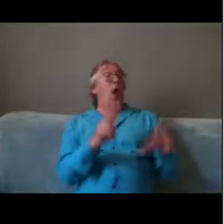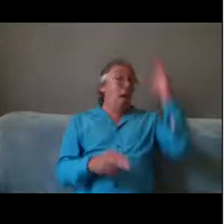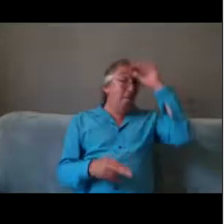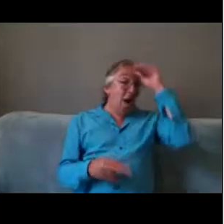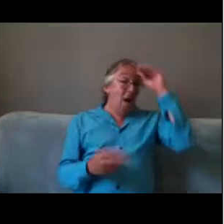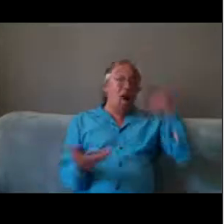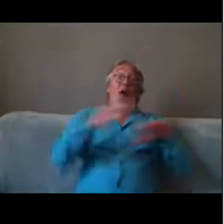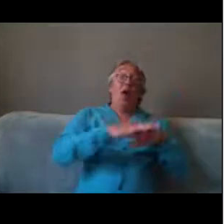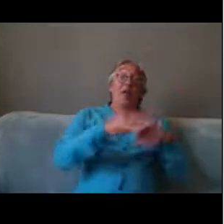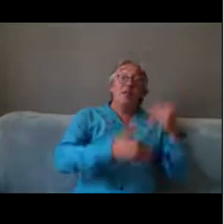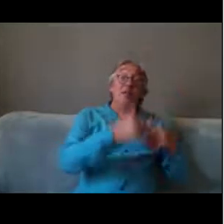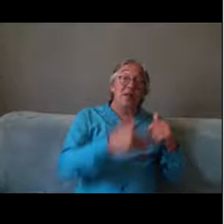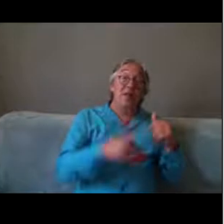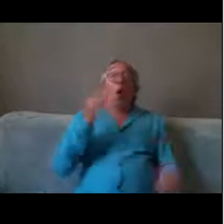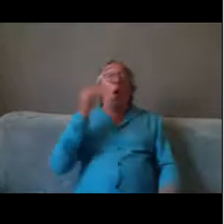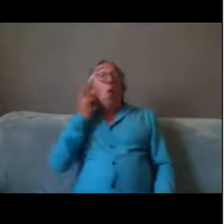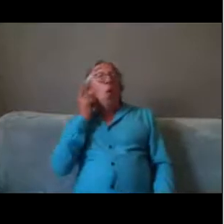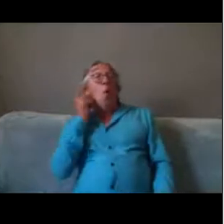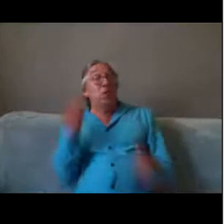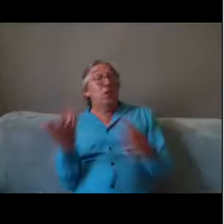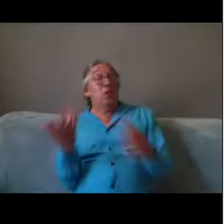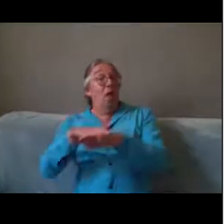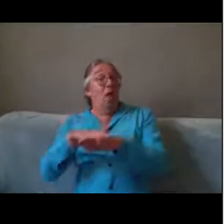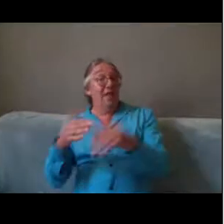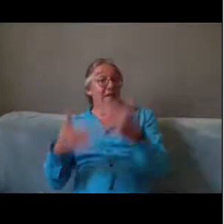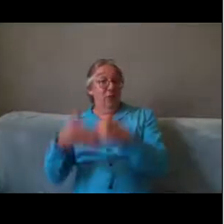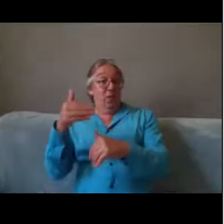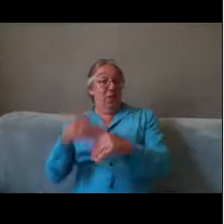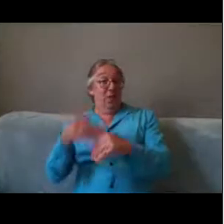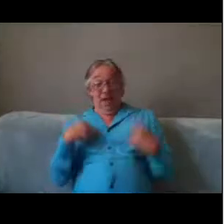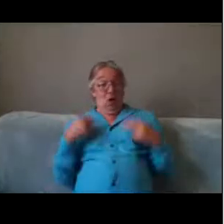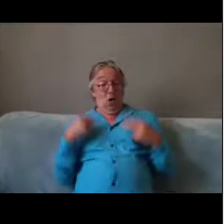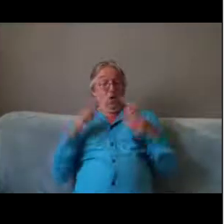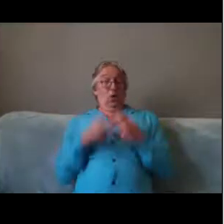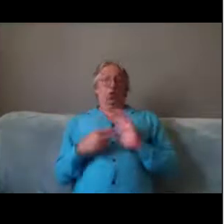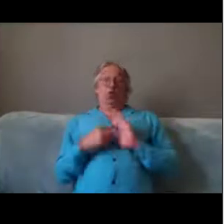The first one, as Loredana mentioned, the Inclusive Mobility Alliance